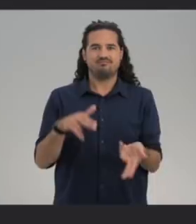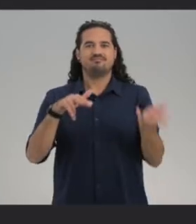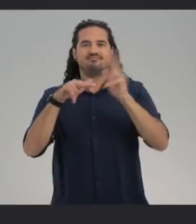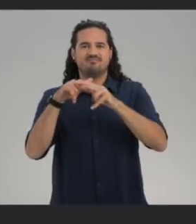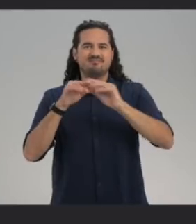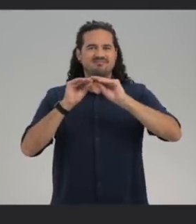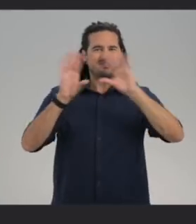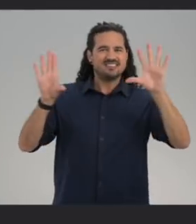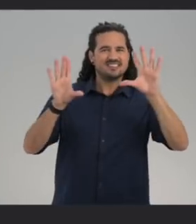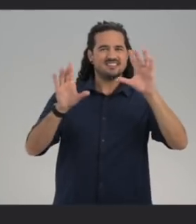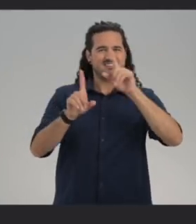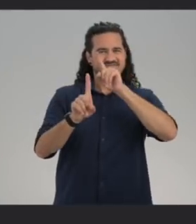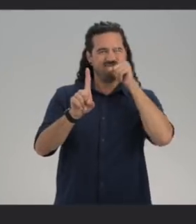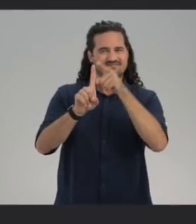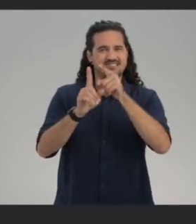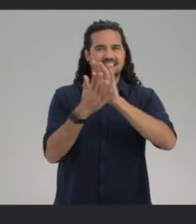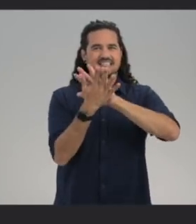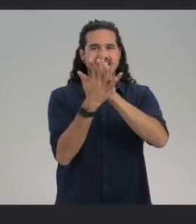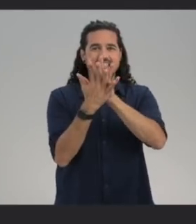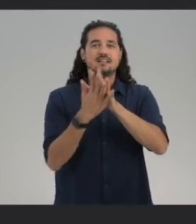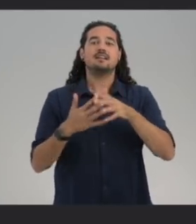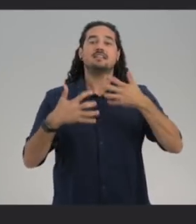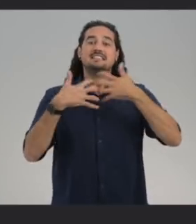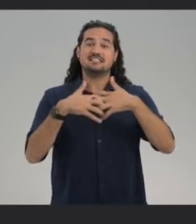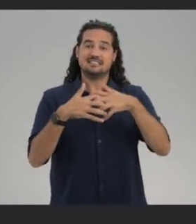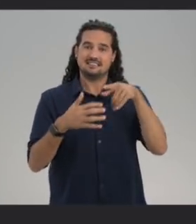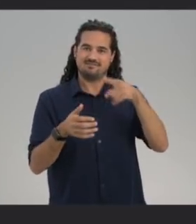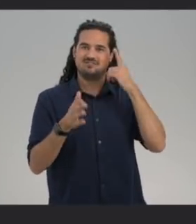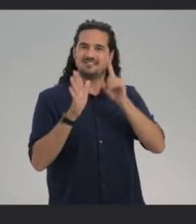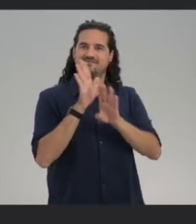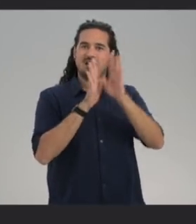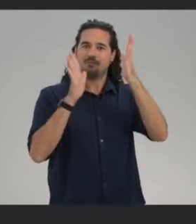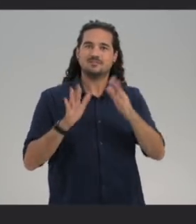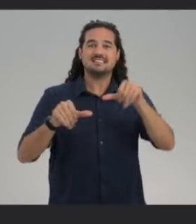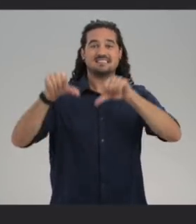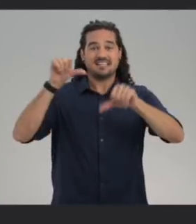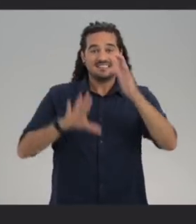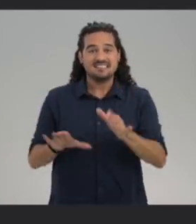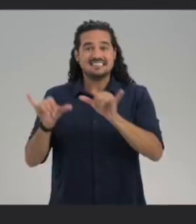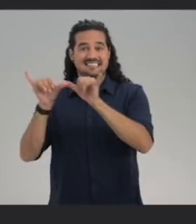It also makes Mac mini a great machine for developers, scientists and engineers